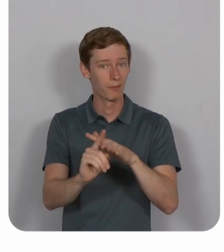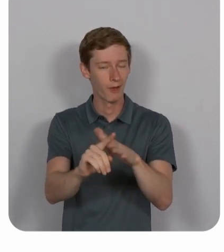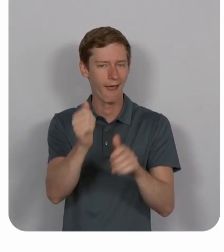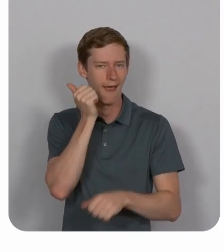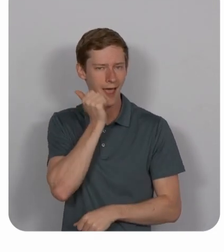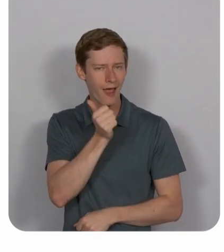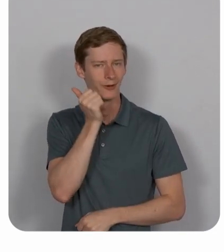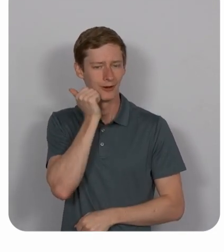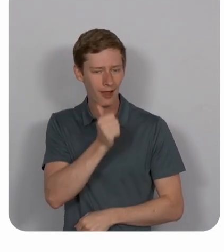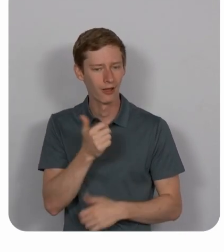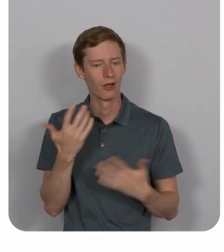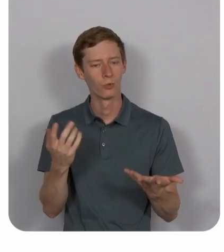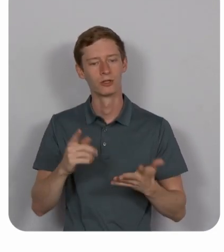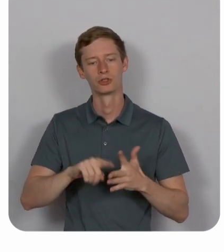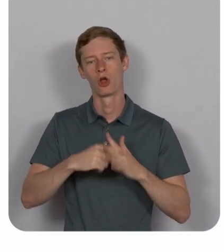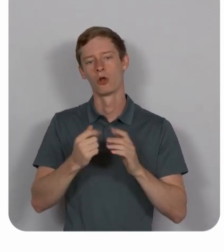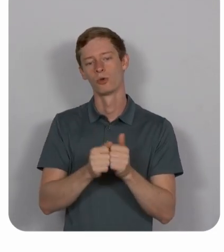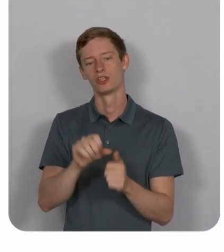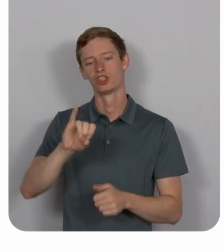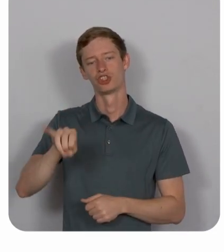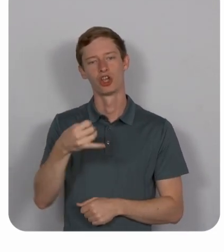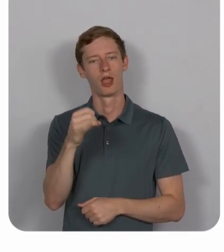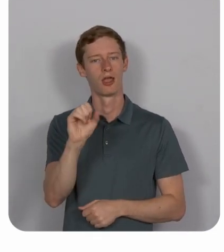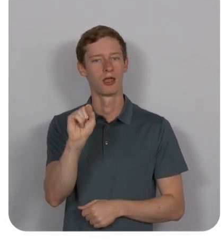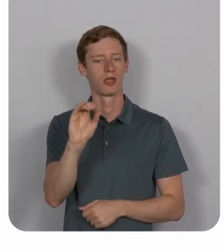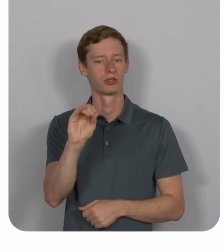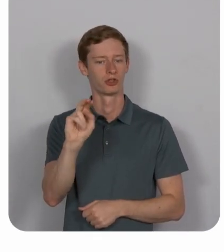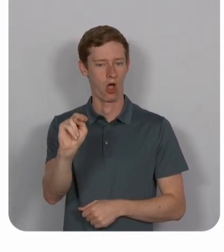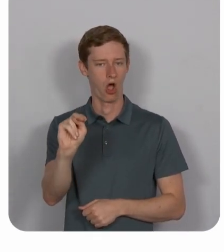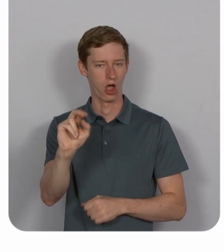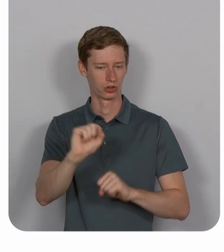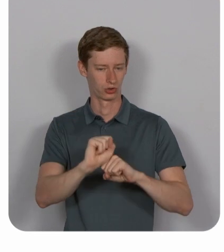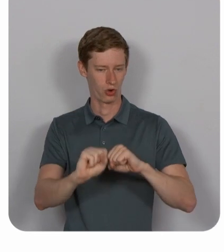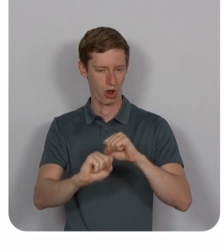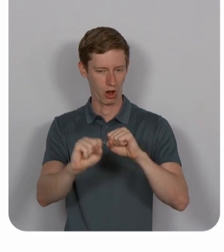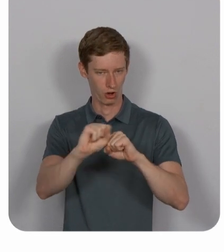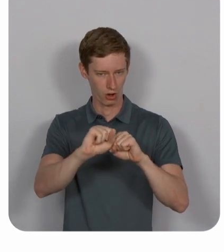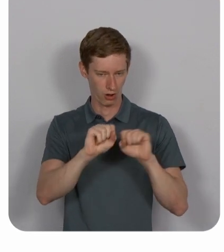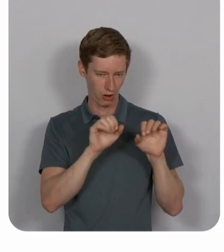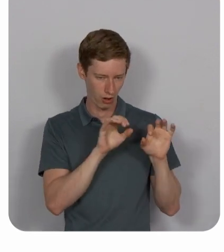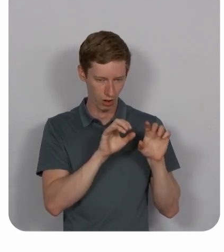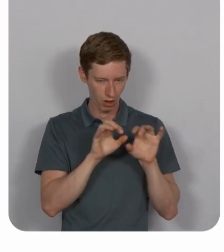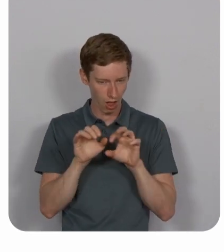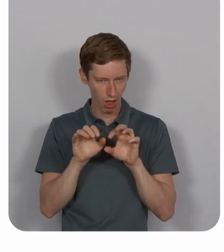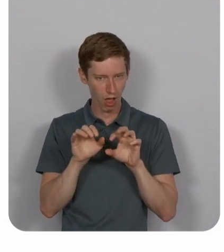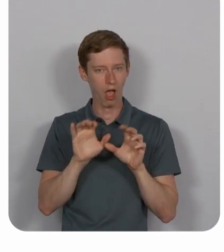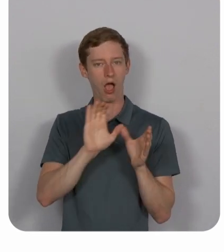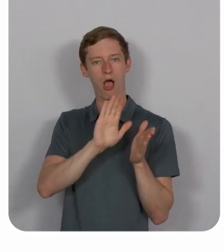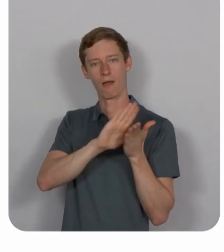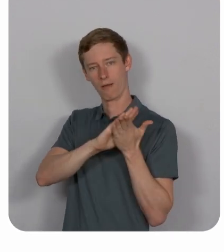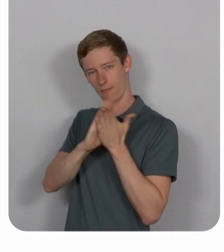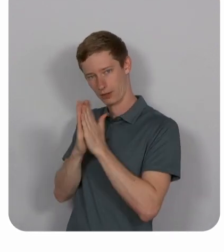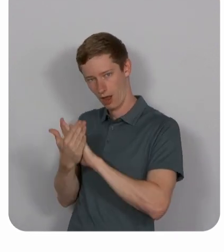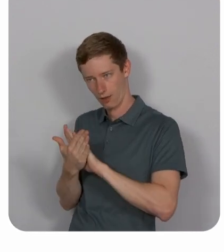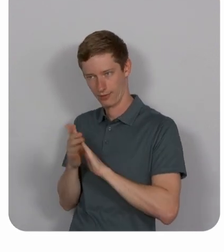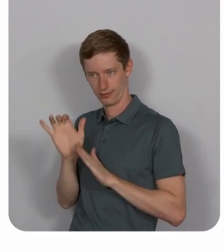So we went with the basic JSON structure to house our instructions and then convert them into whatever the instruction format was going to be